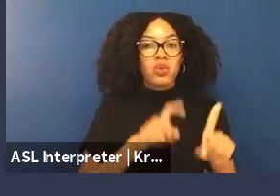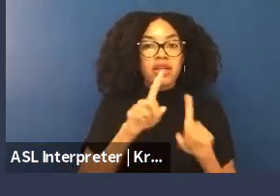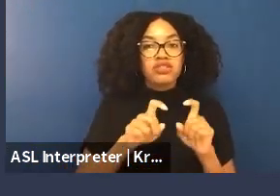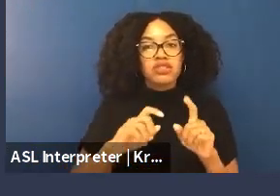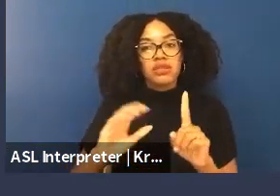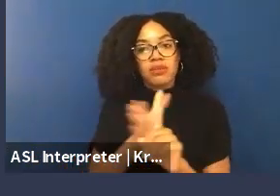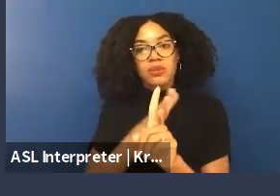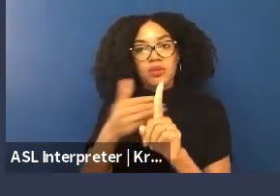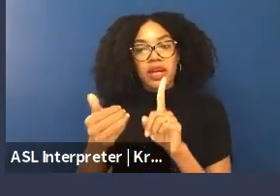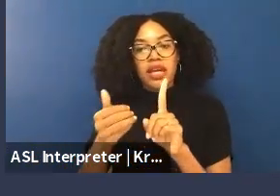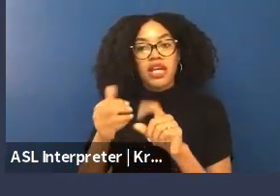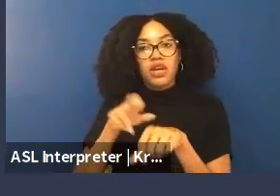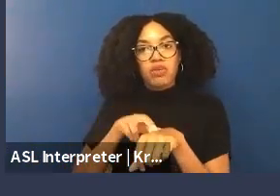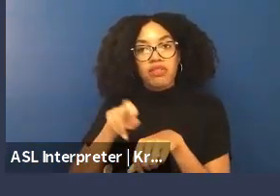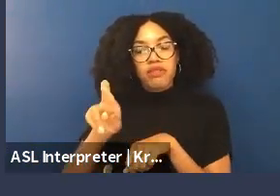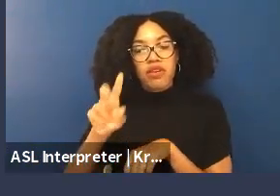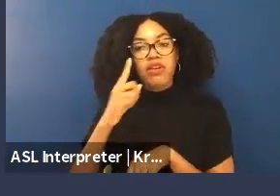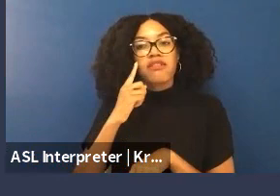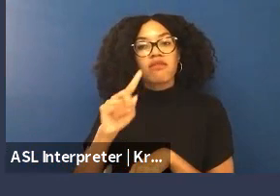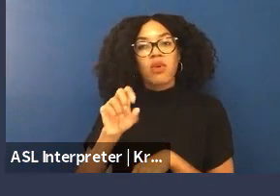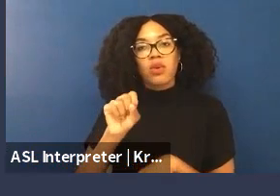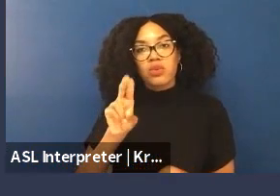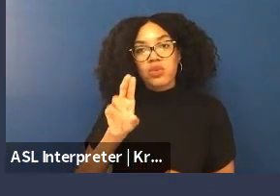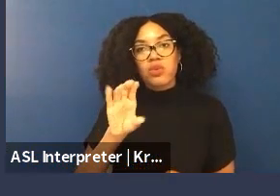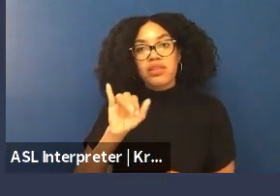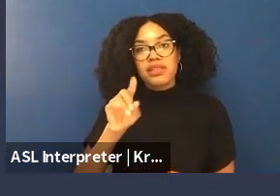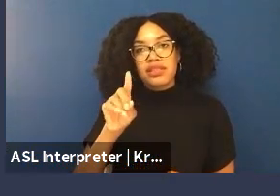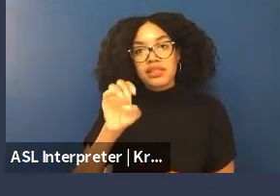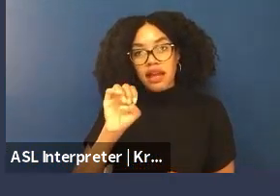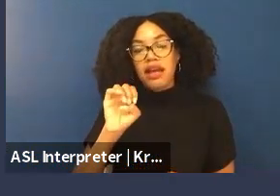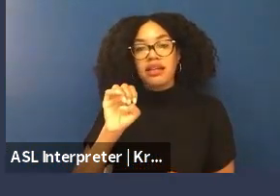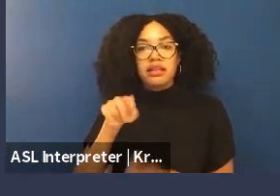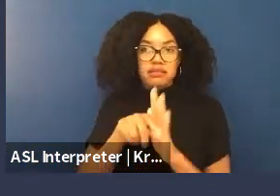for suicide prevention. And I'm becoming a trainer in that so that I can start making